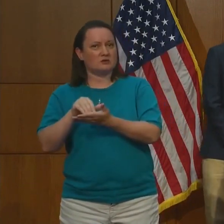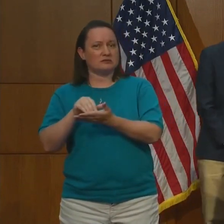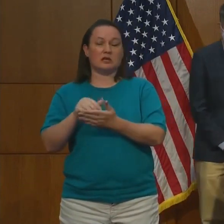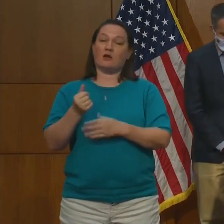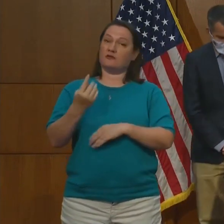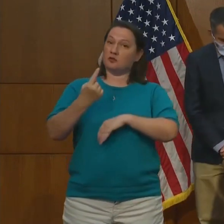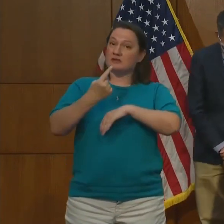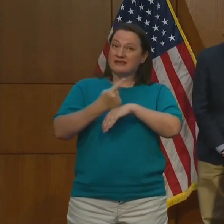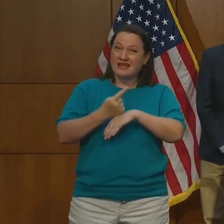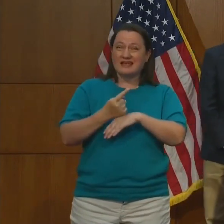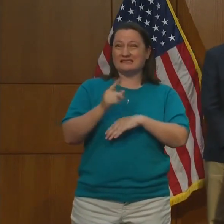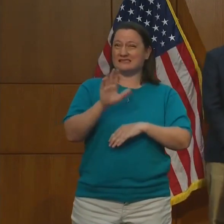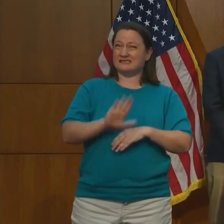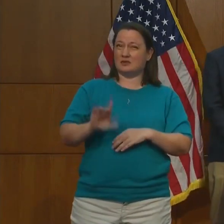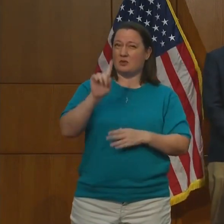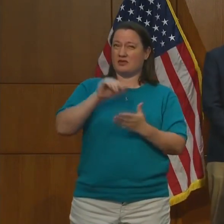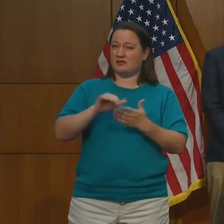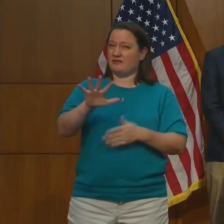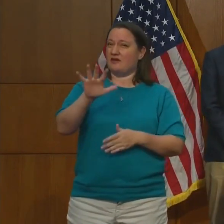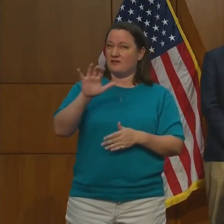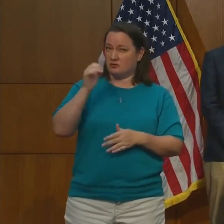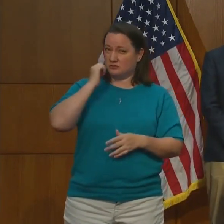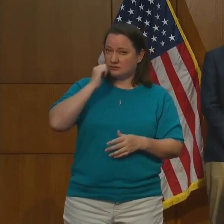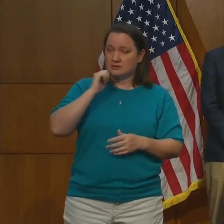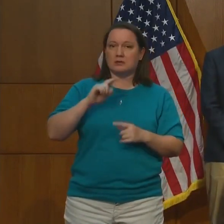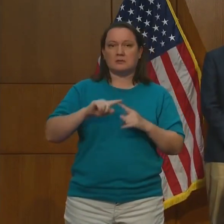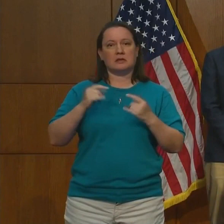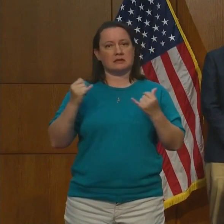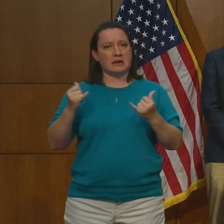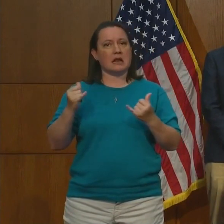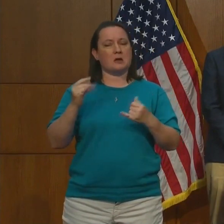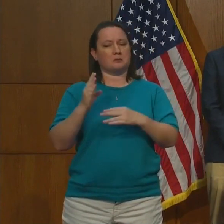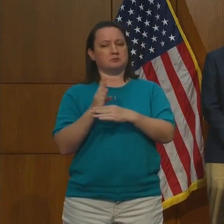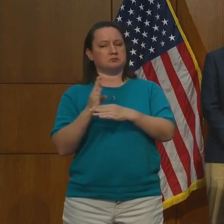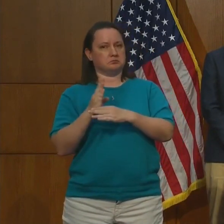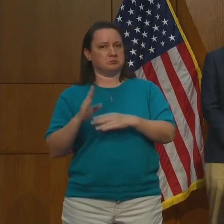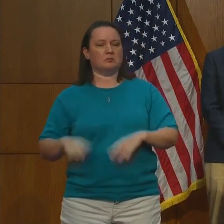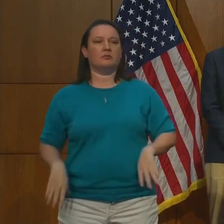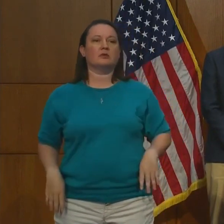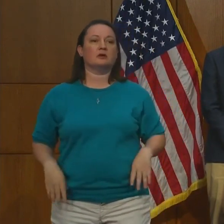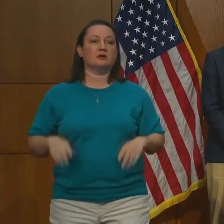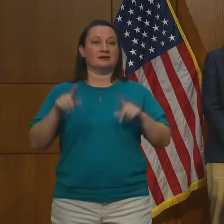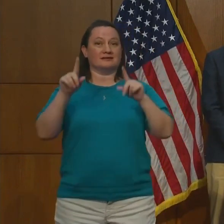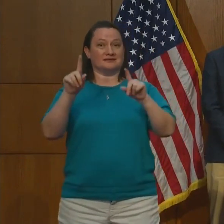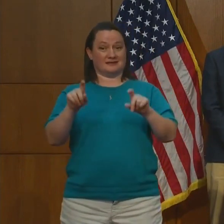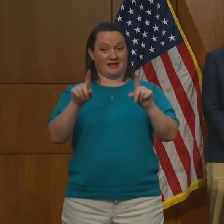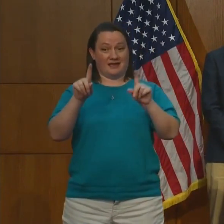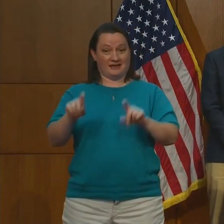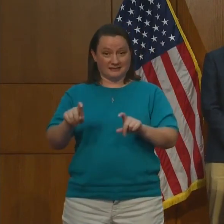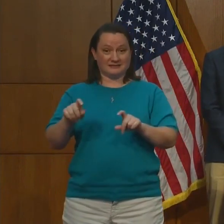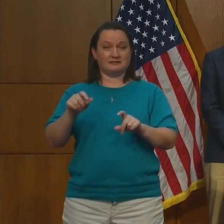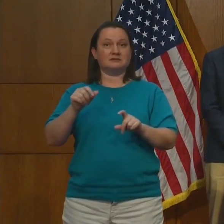WE'VE BEEN AVERAGING AROUND- IN ORDER TO. LITTLE MORE THAN A THOUSAND ALTHOUGH COUPLE DAYS